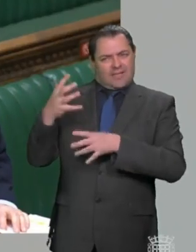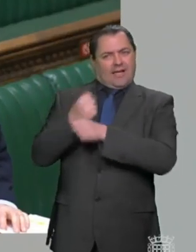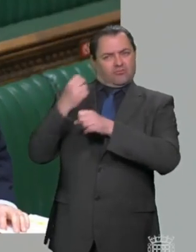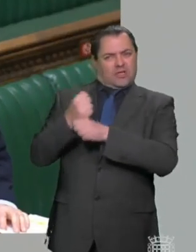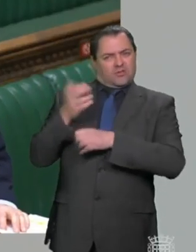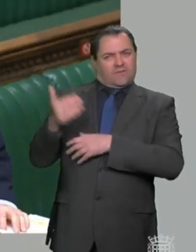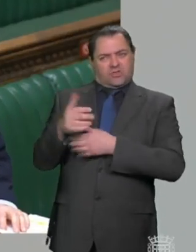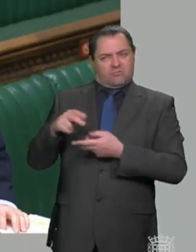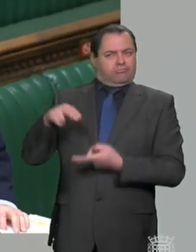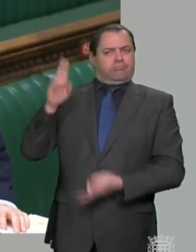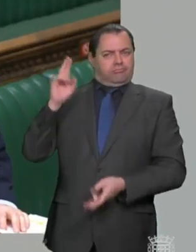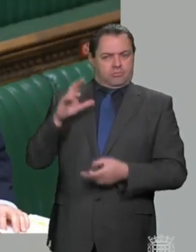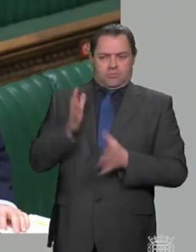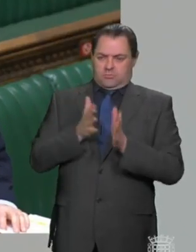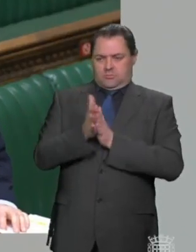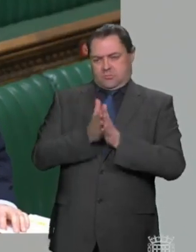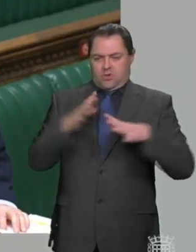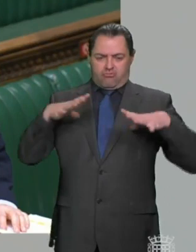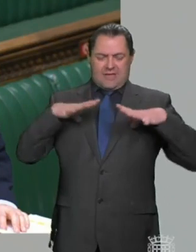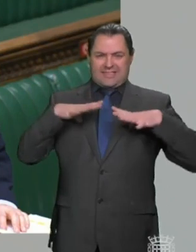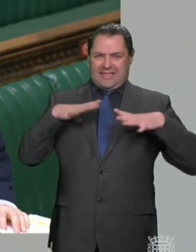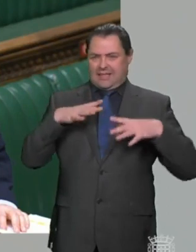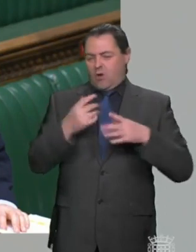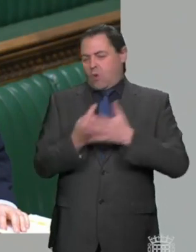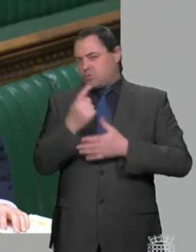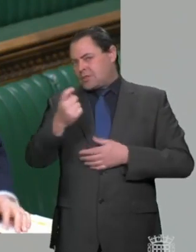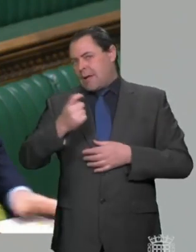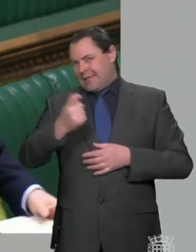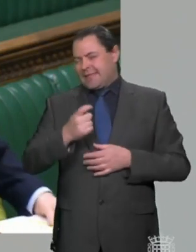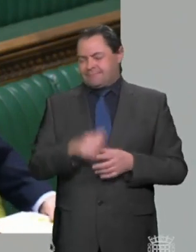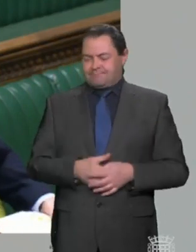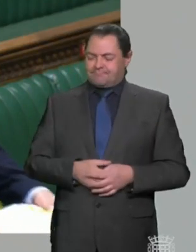to take advantage of those opportunities that are coming very swiftly down the track towards us.